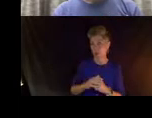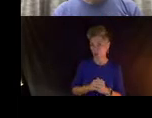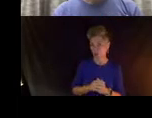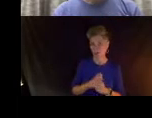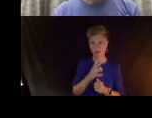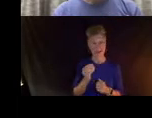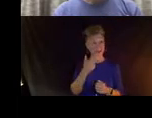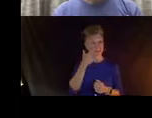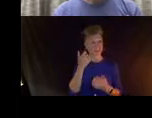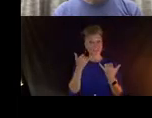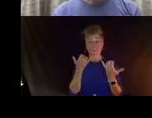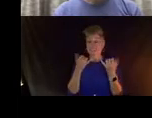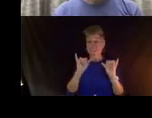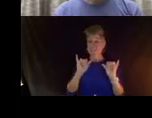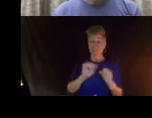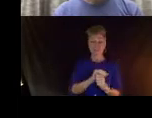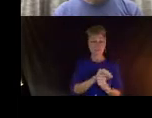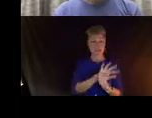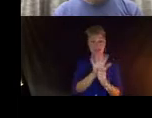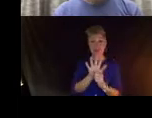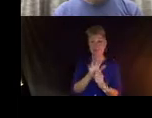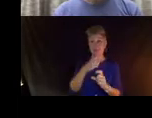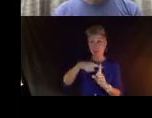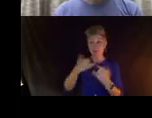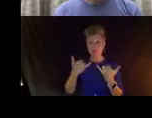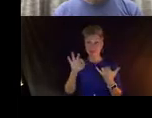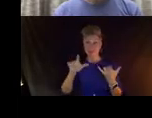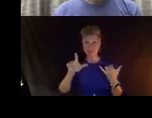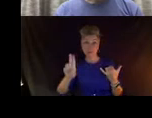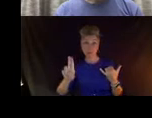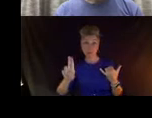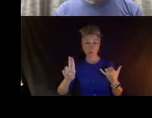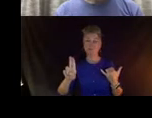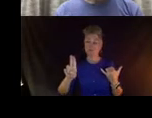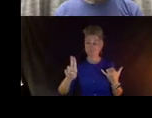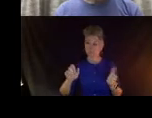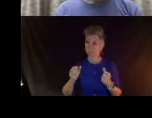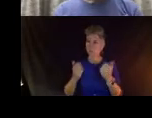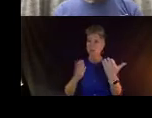but we're in the flu season, we are recommending everyone to get a flu vaccination.